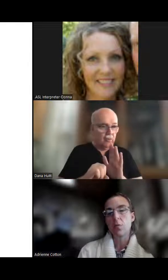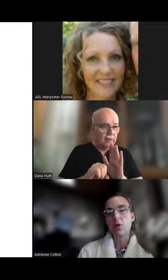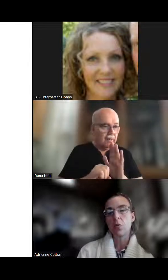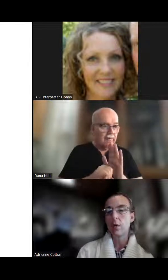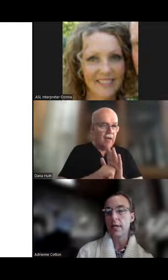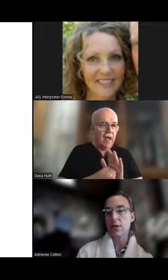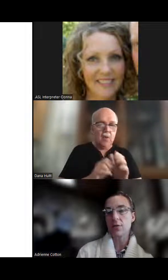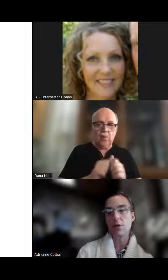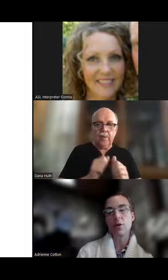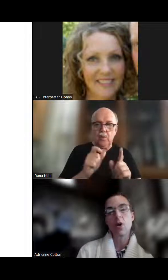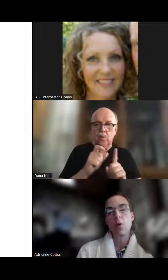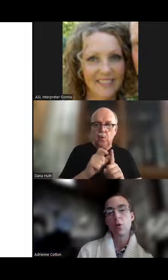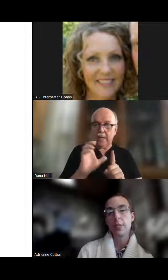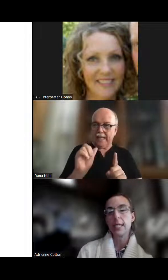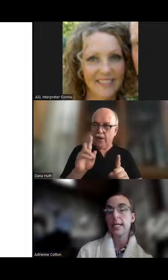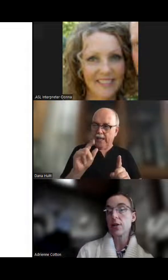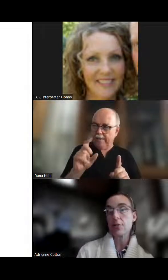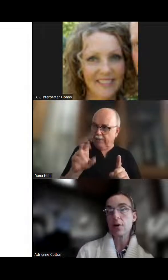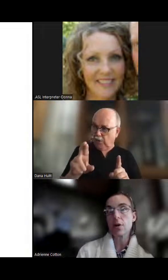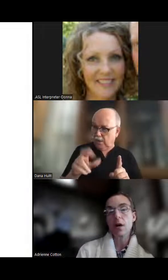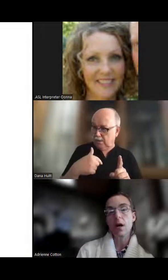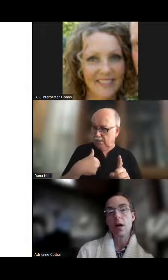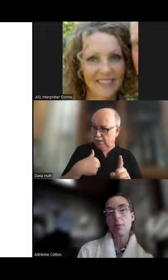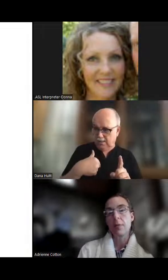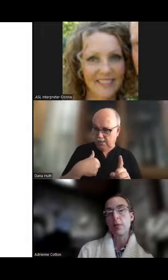family. And I also helped them set up their entire